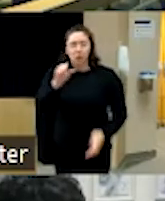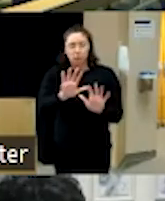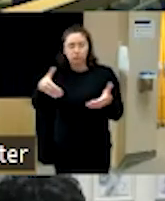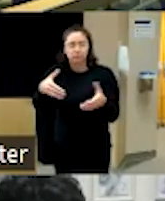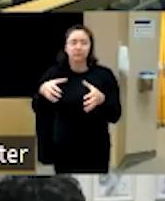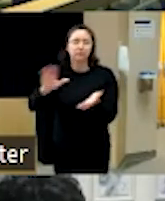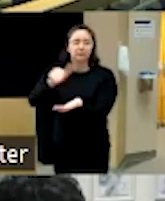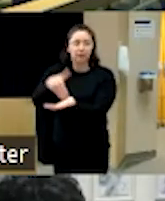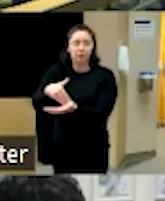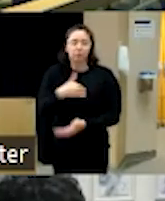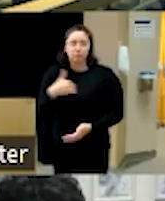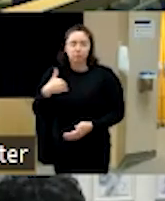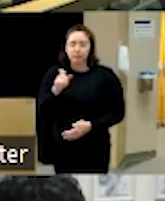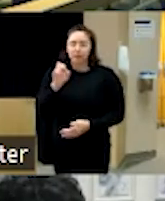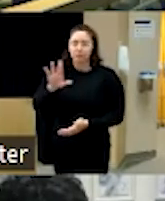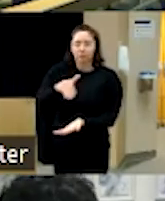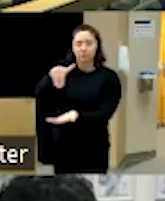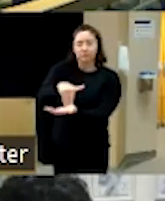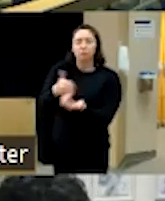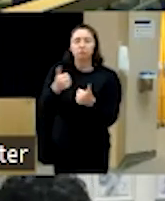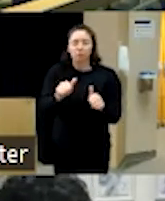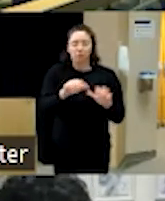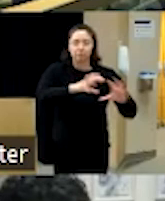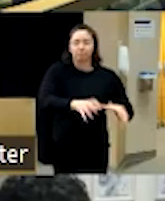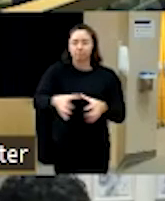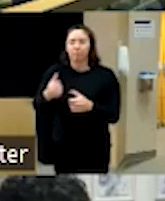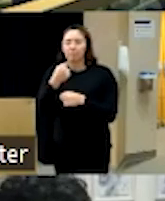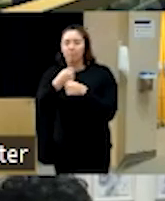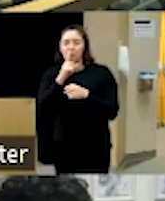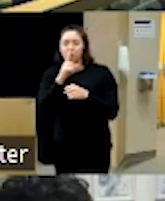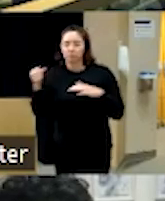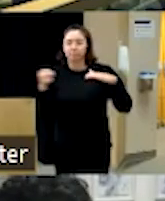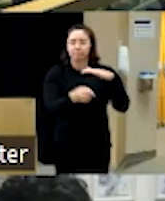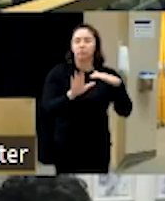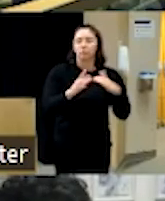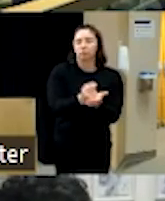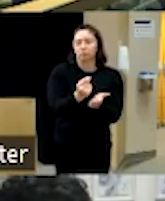center so we work with these people to make two that for example cancer Pine is treated properly